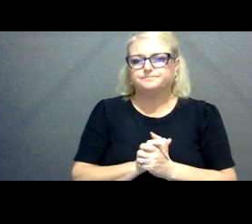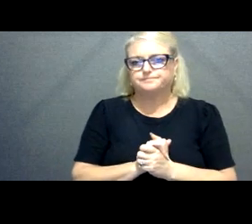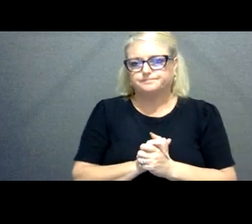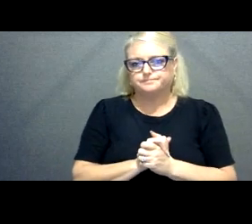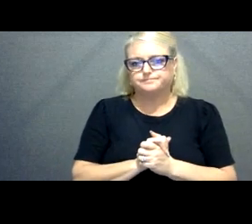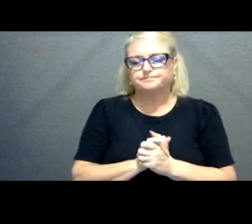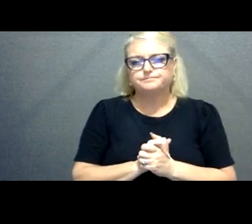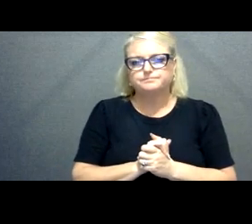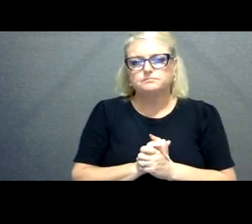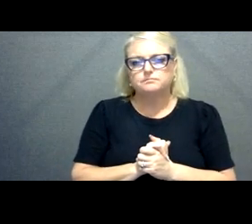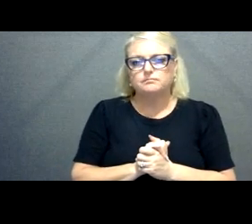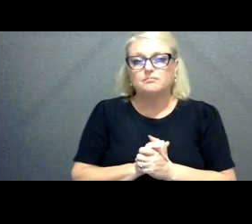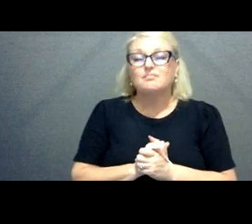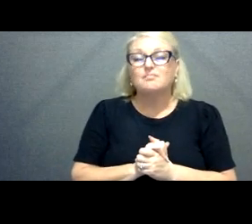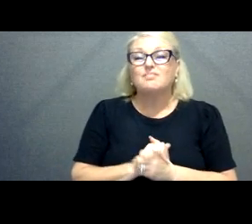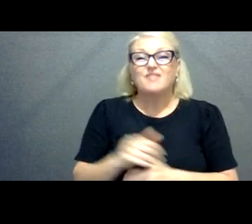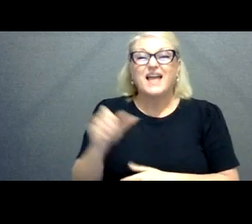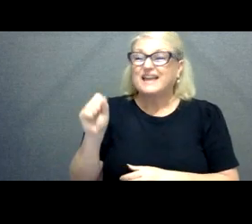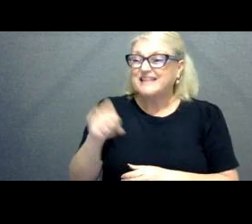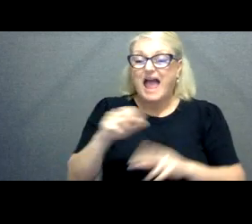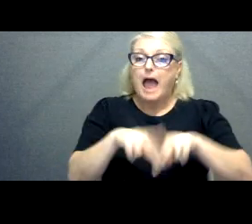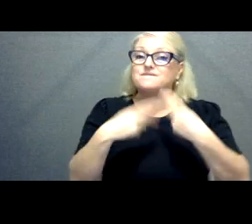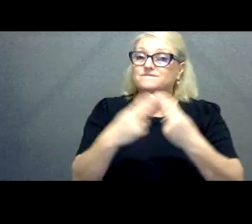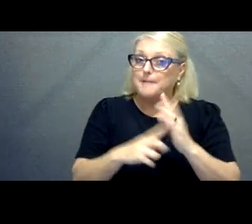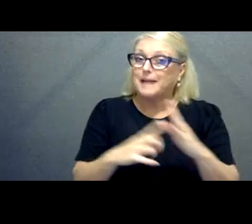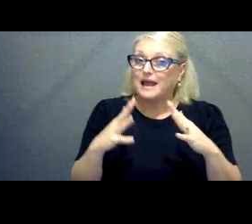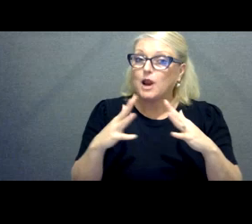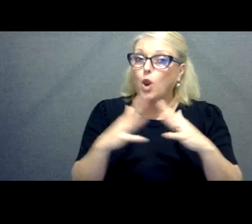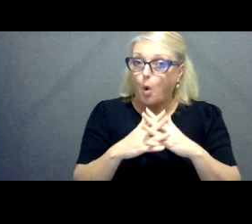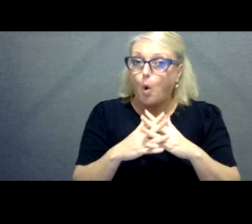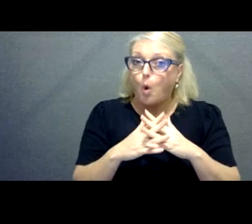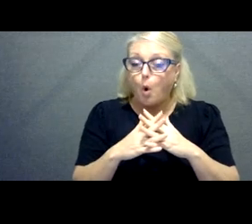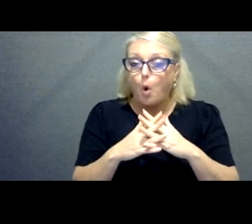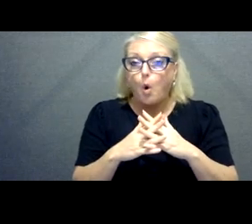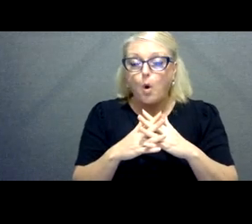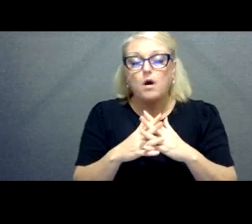see it quite a lot in the family law space don't we Leanne where people might apply for going to